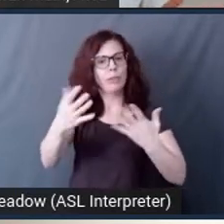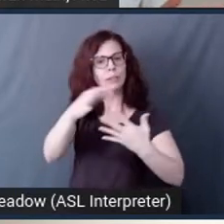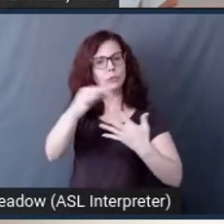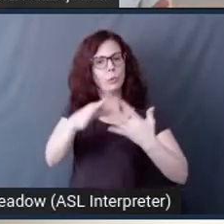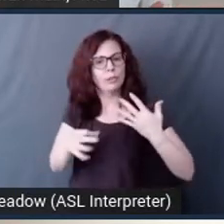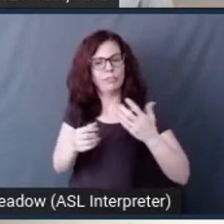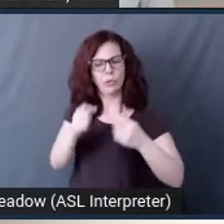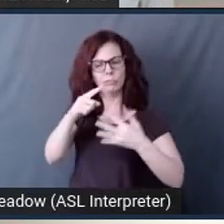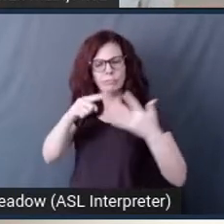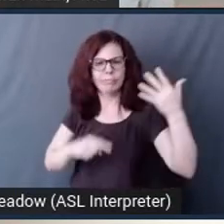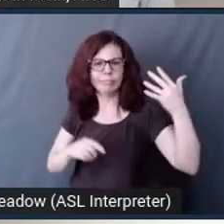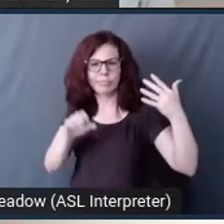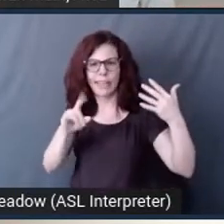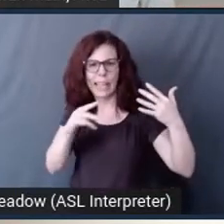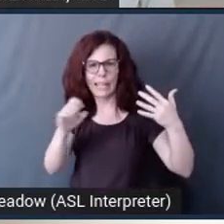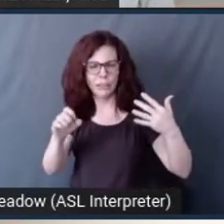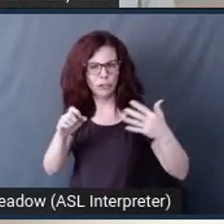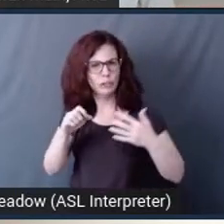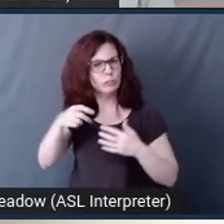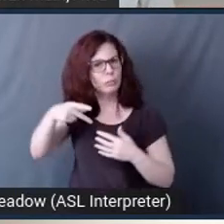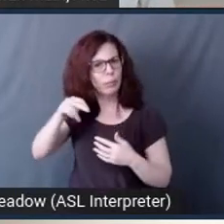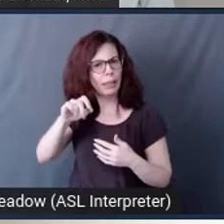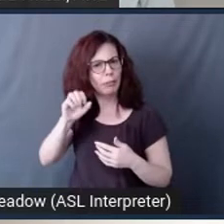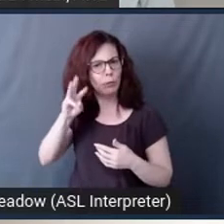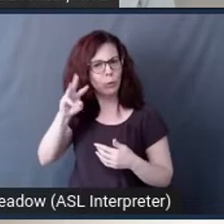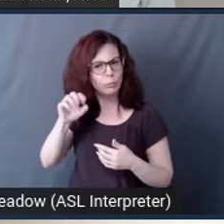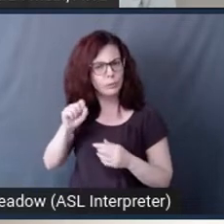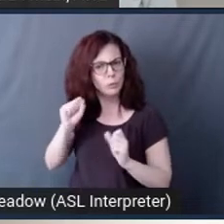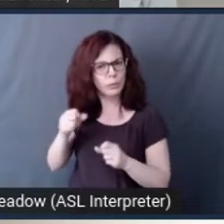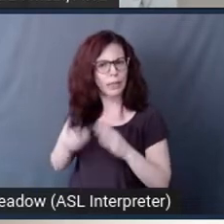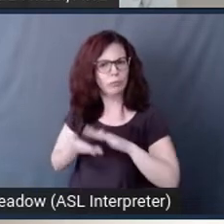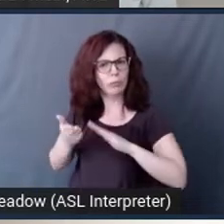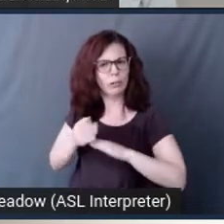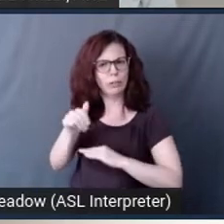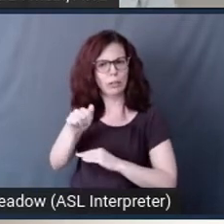where you can run AWS Panorama. Exactly, exactly, yeah.